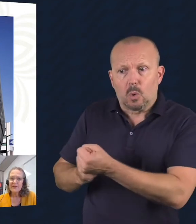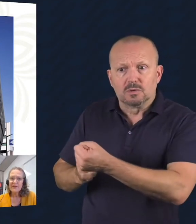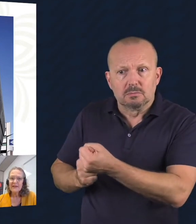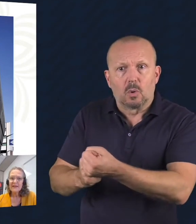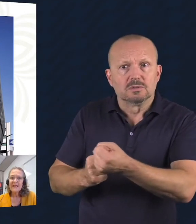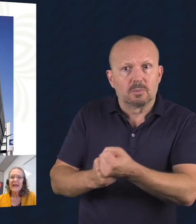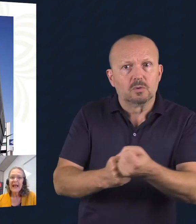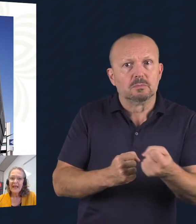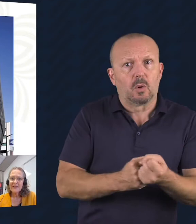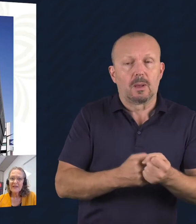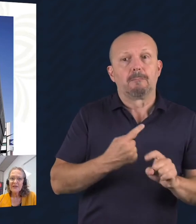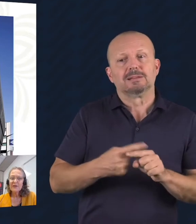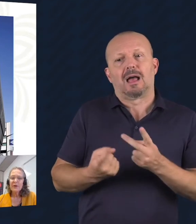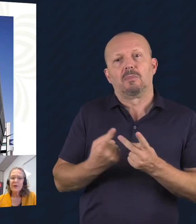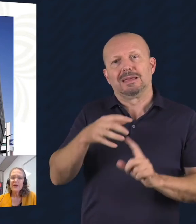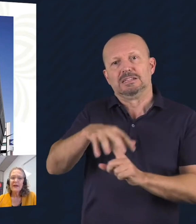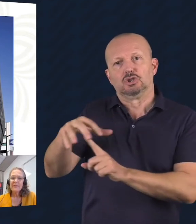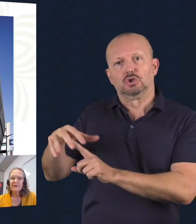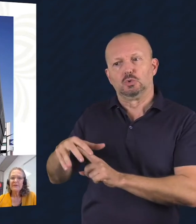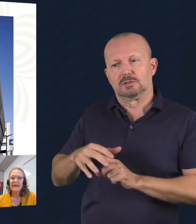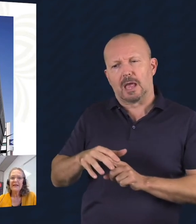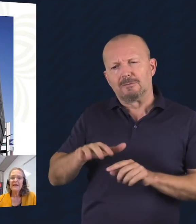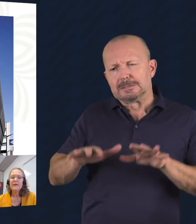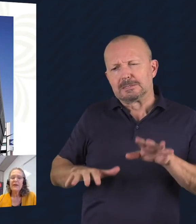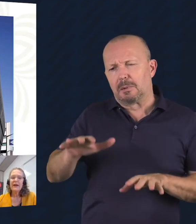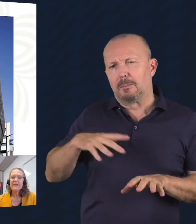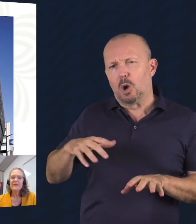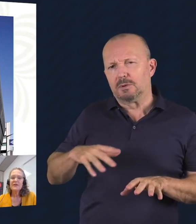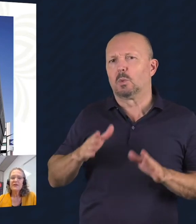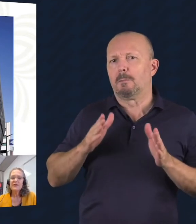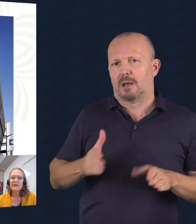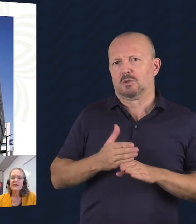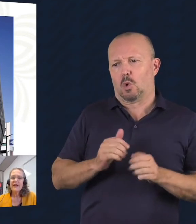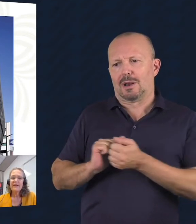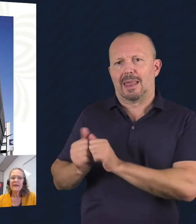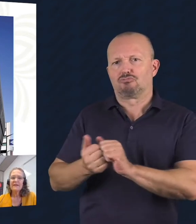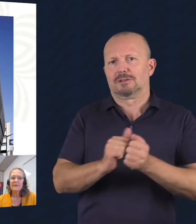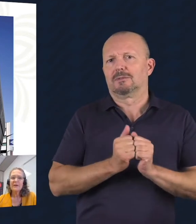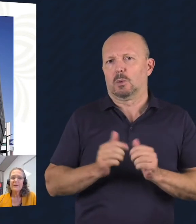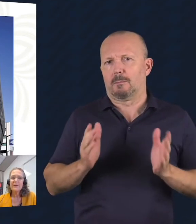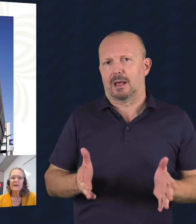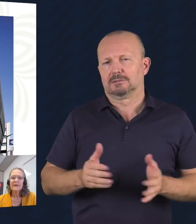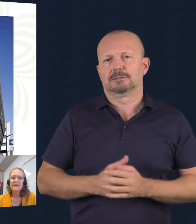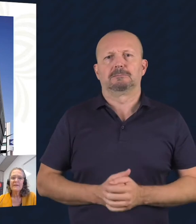New Zealand and to work collaboratively with other institutions having a similar purpose.